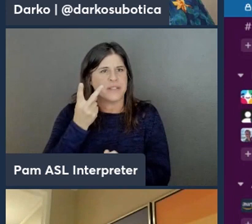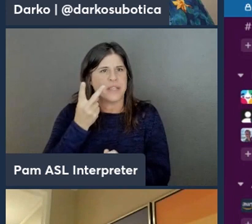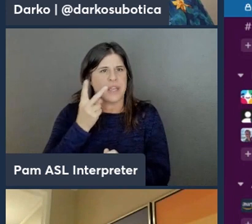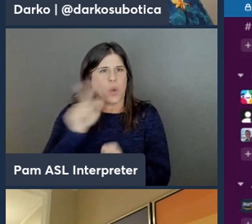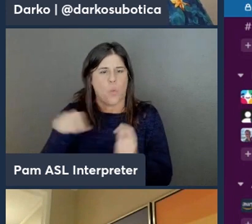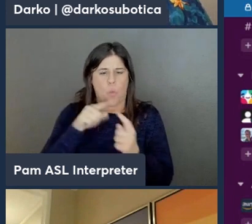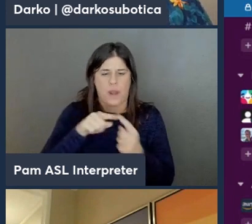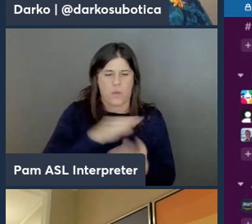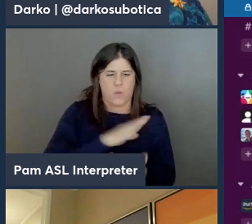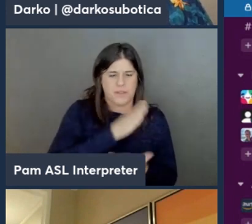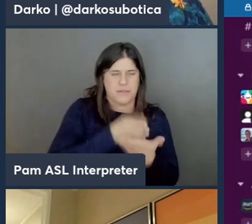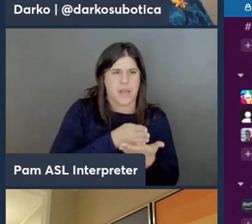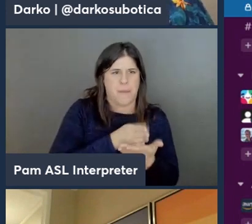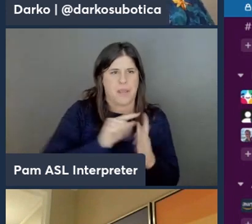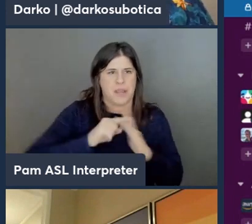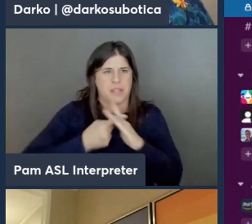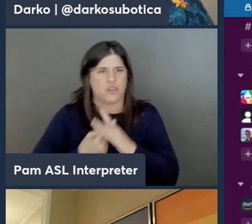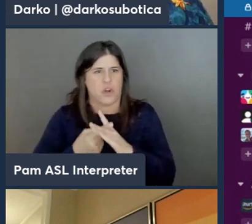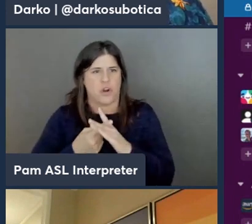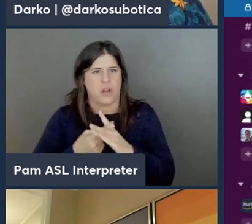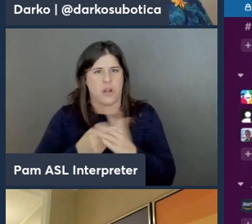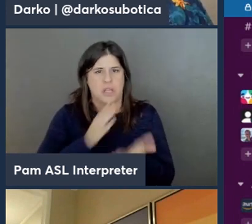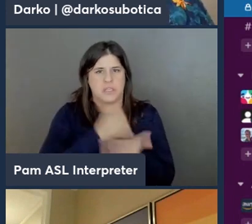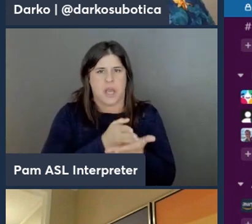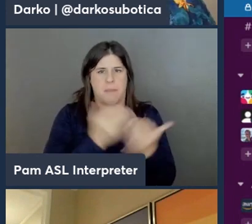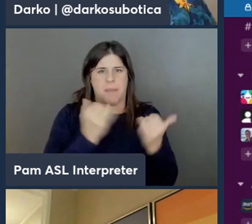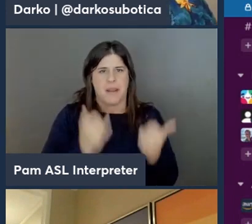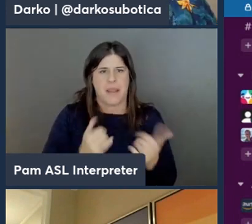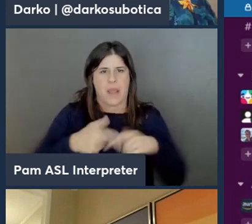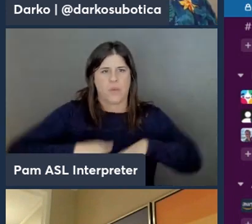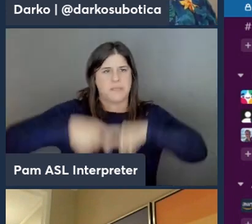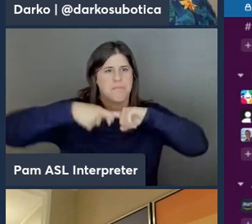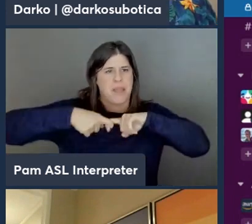then it sent stopped. Now it's got pending. So it really